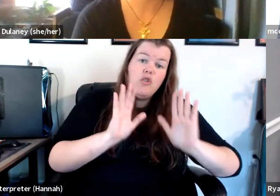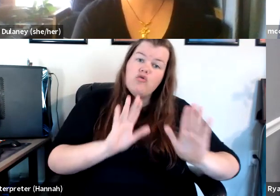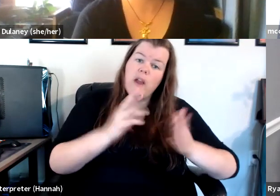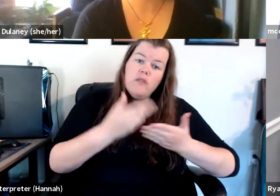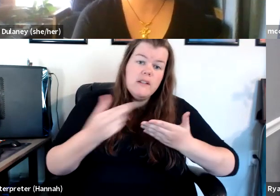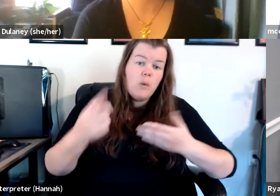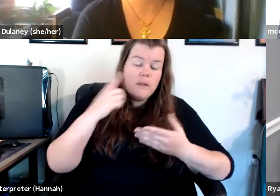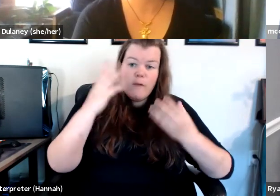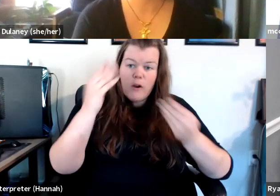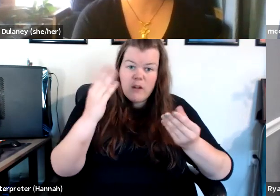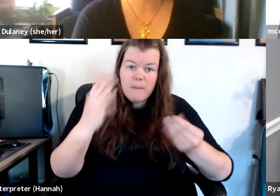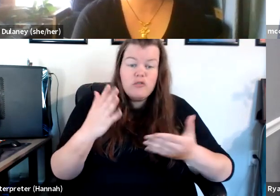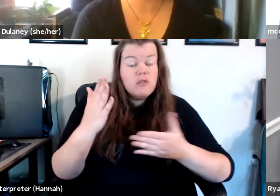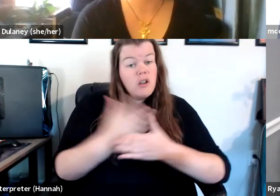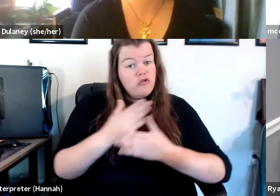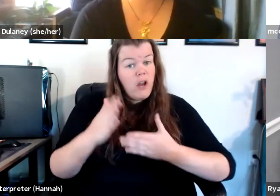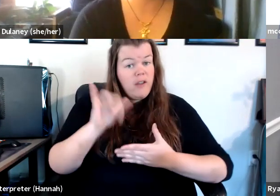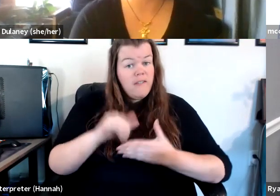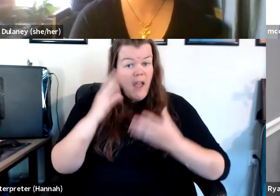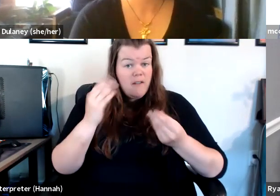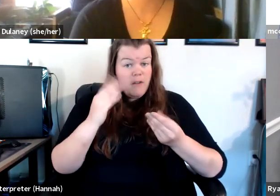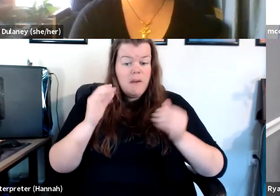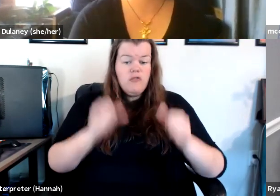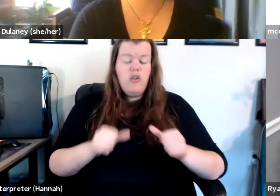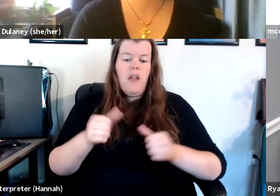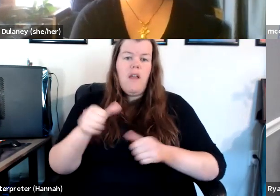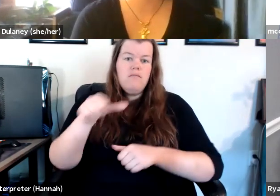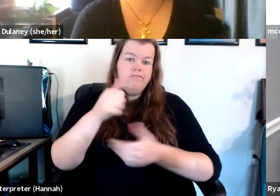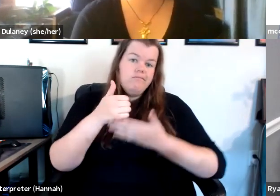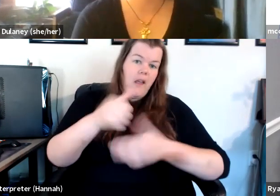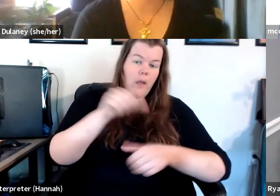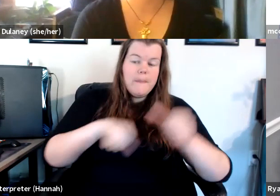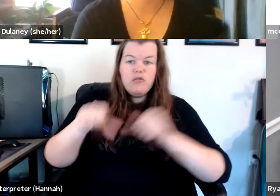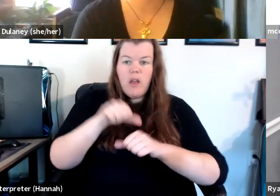so sharing resources can help you all help each other learn about supported decision-making.